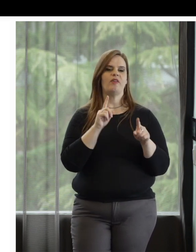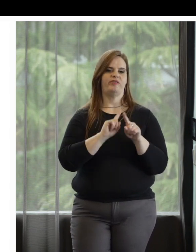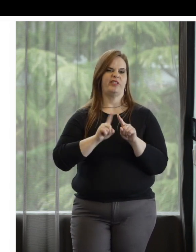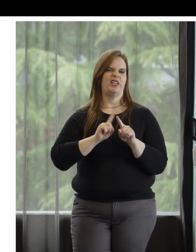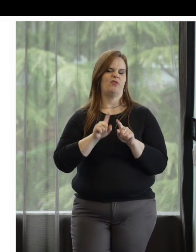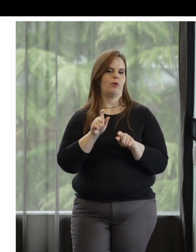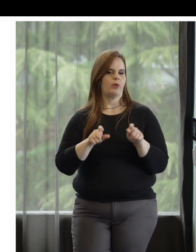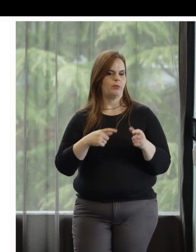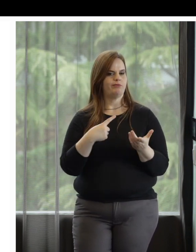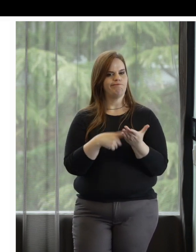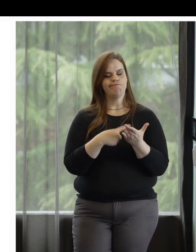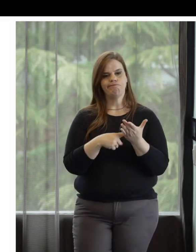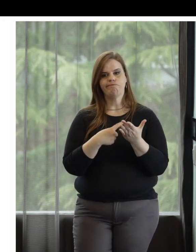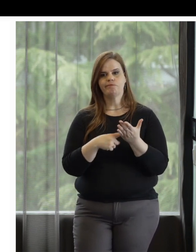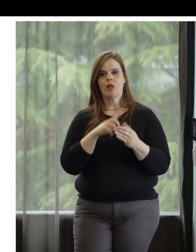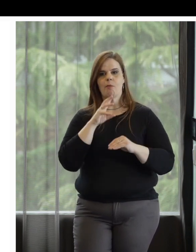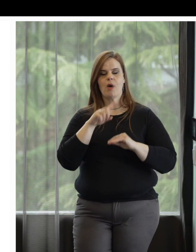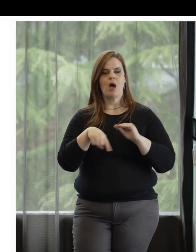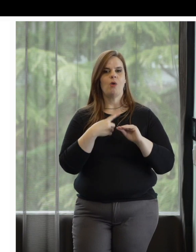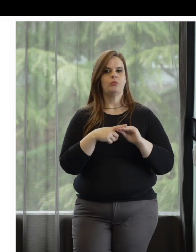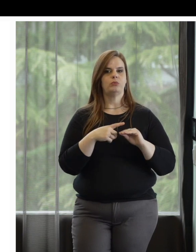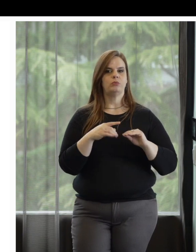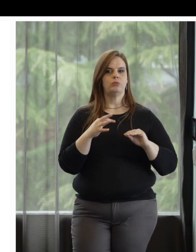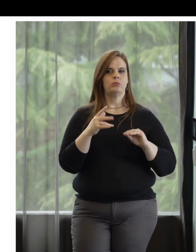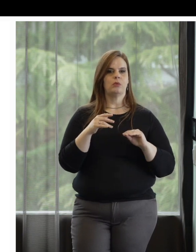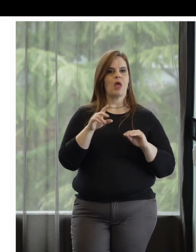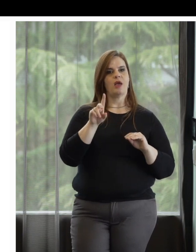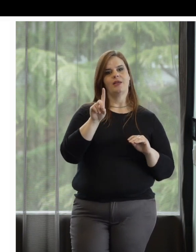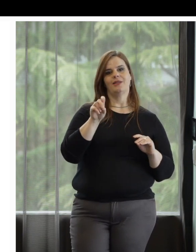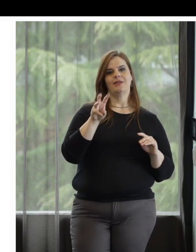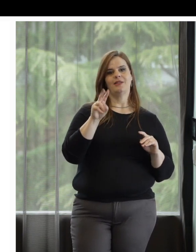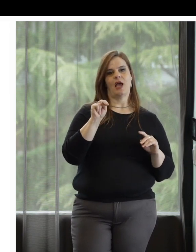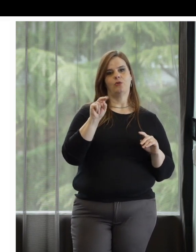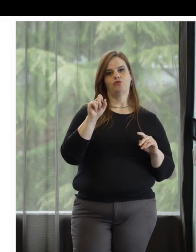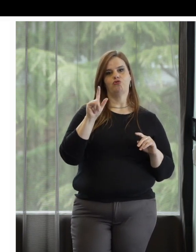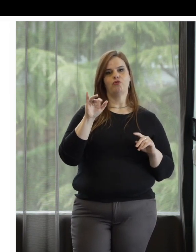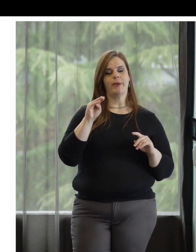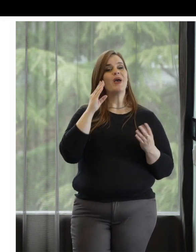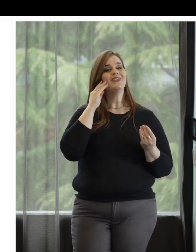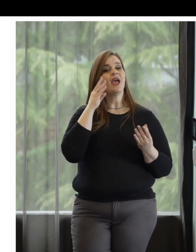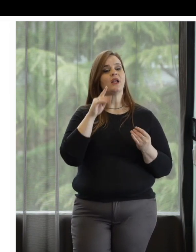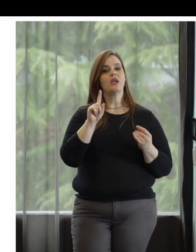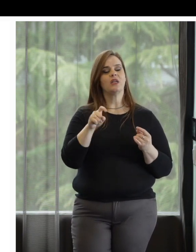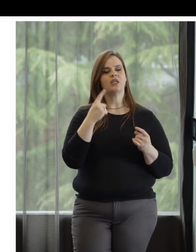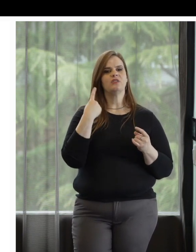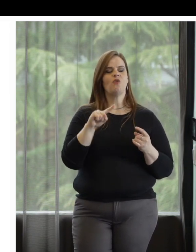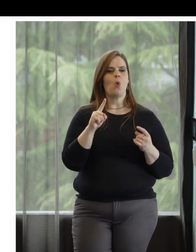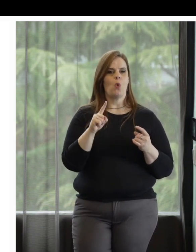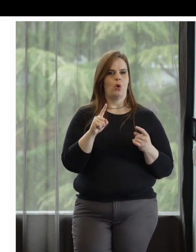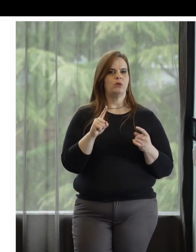about the downstream data needs for the kind of data